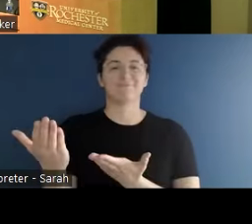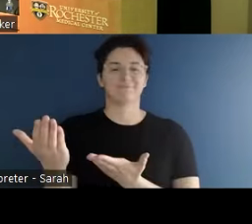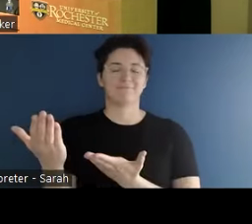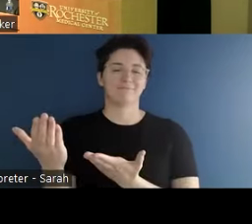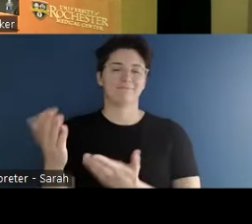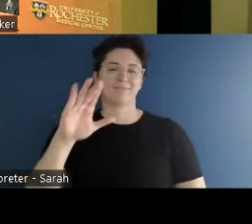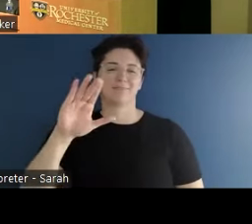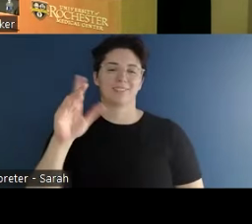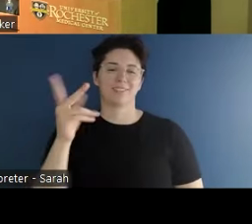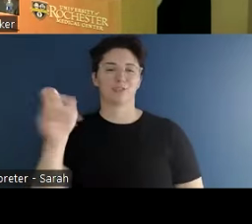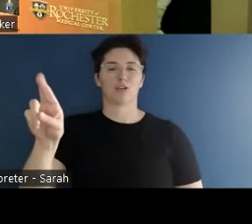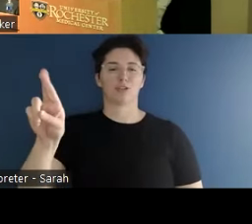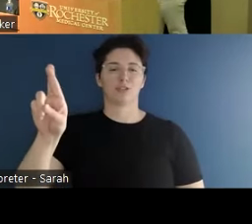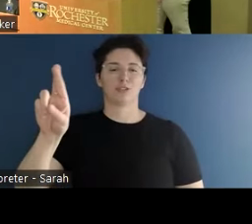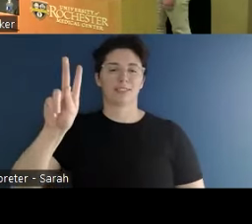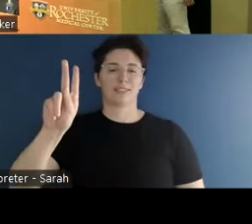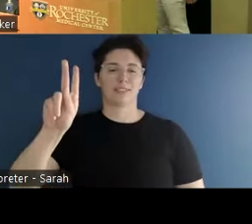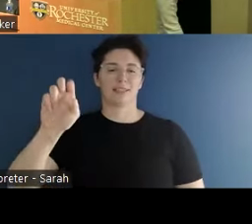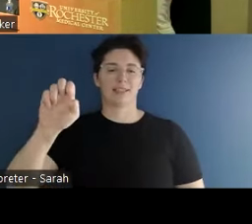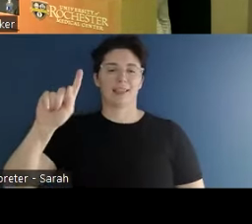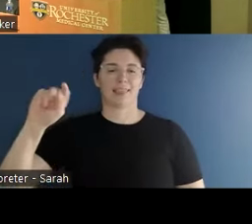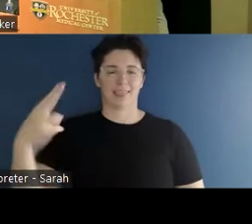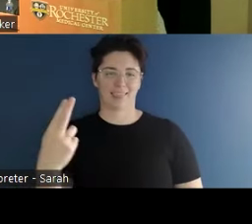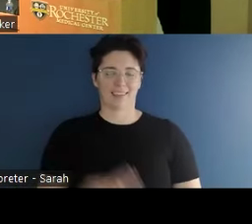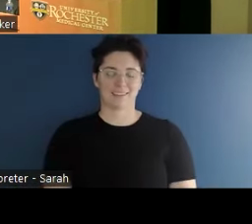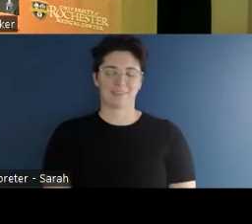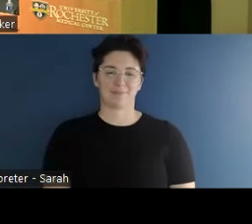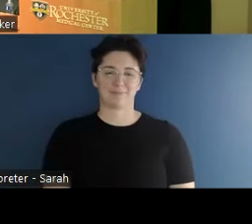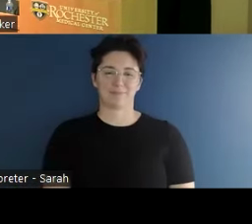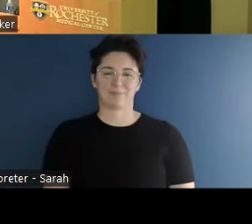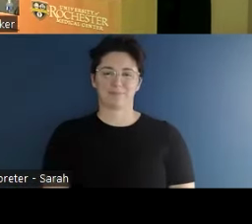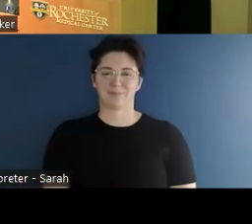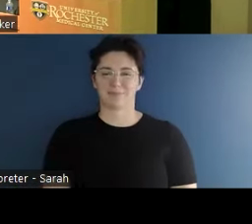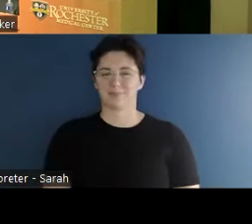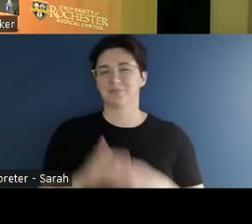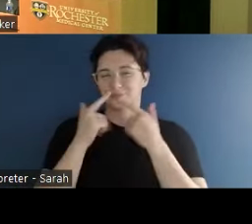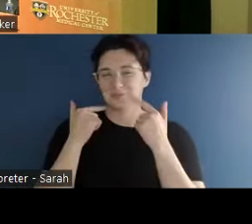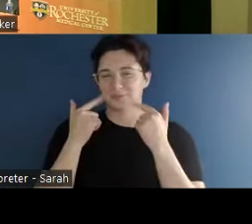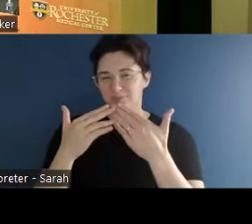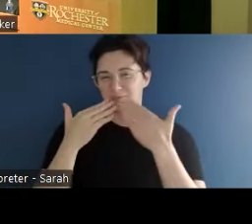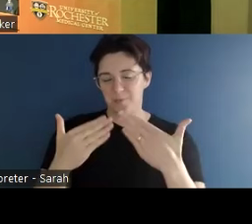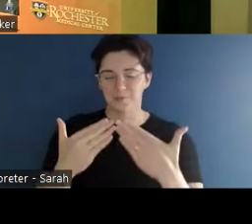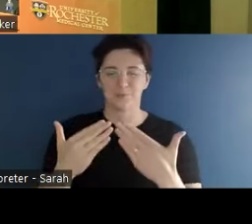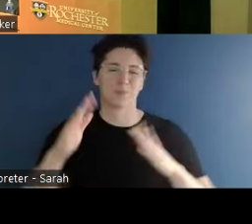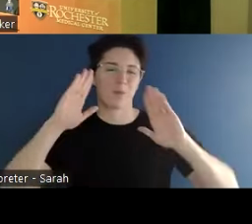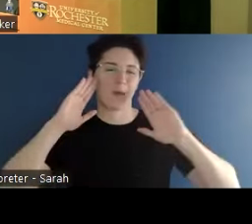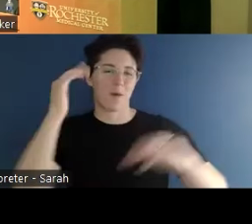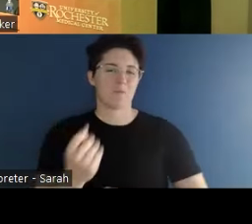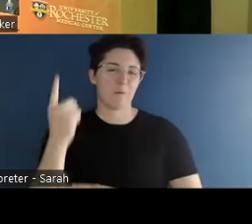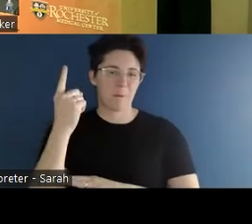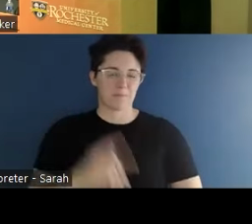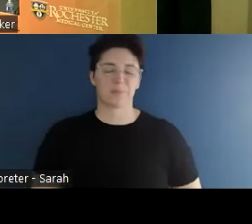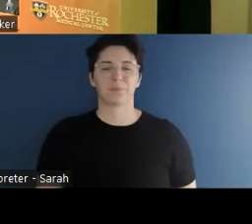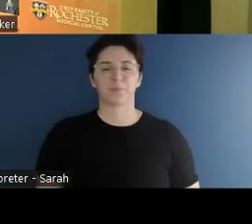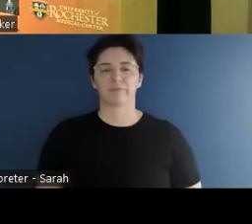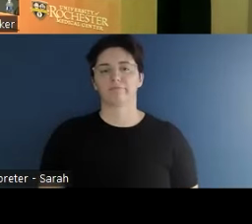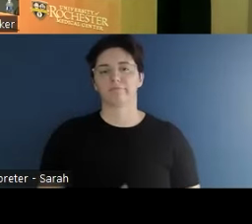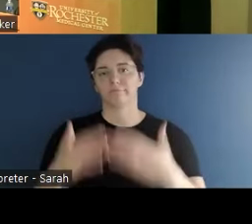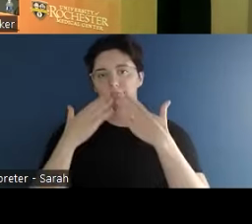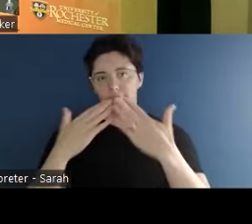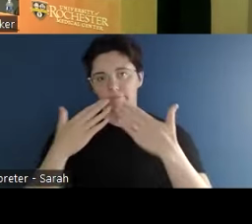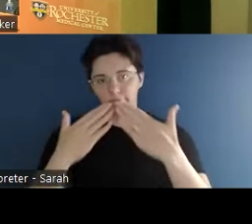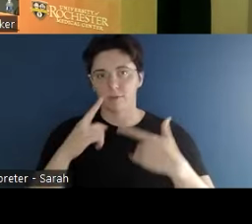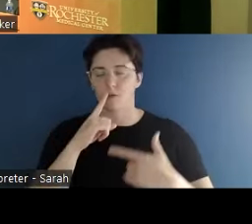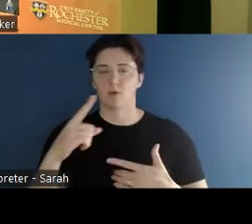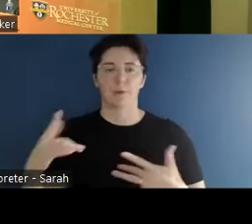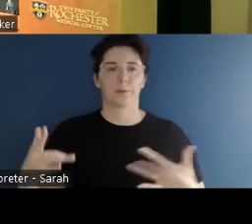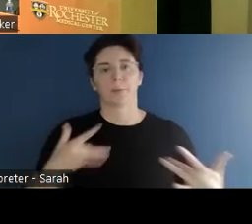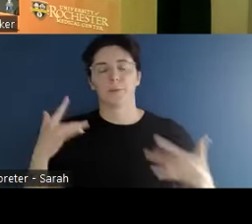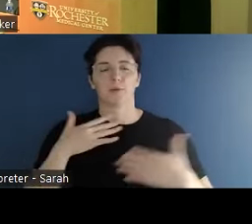Keith thanks hi everyone um thank you I really really appreciate you being here